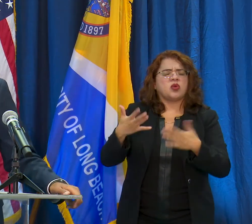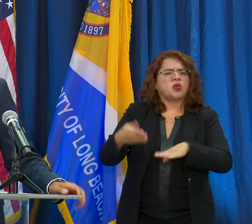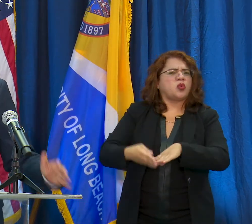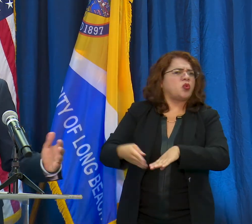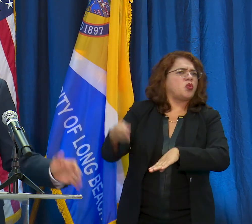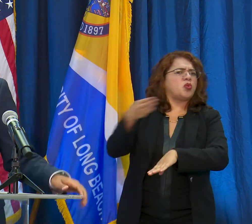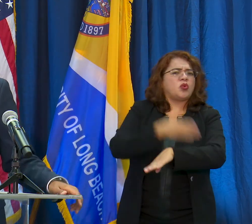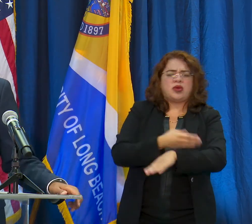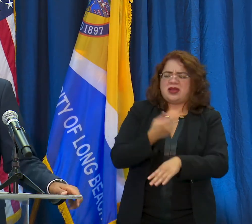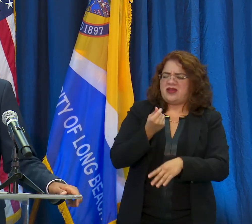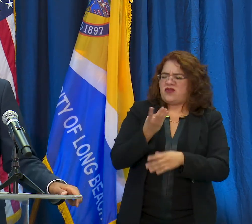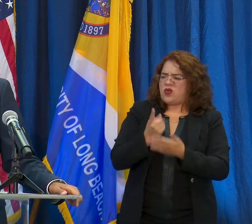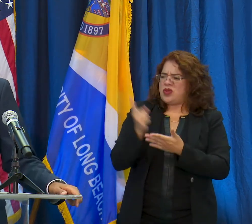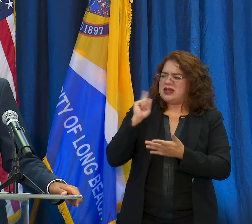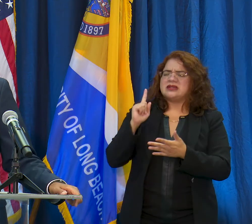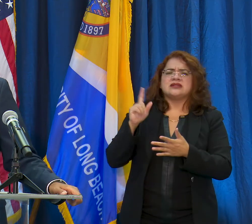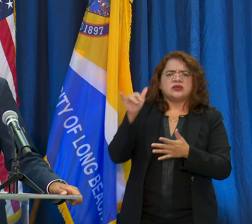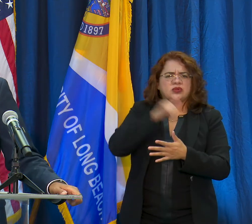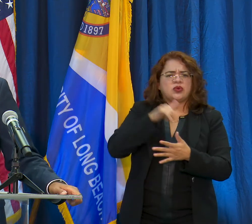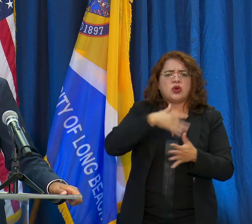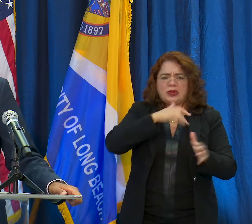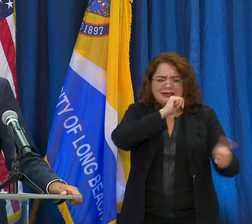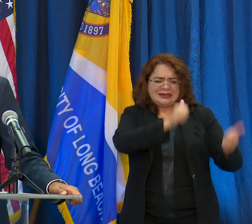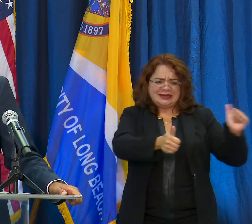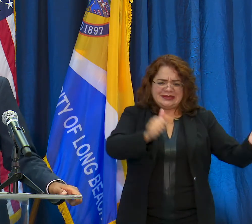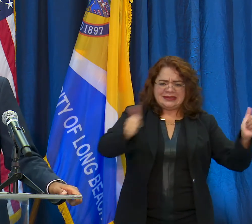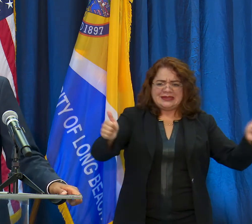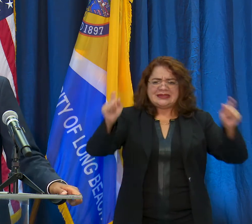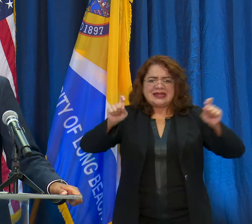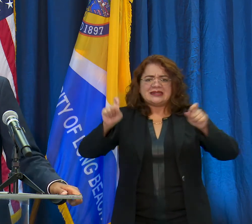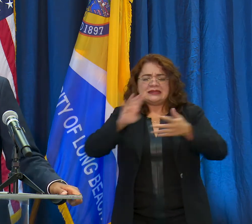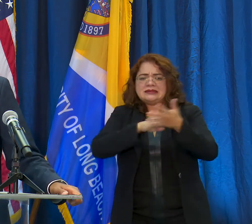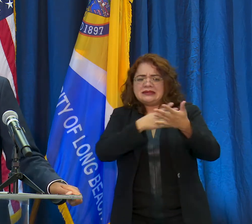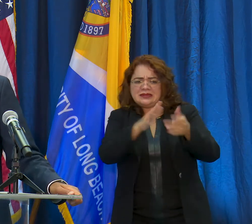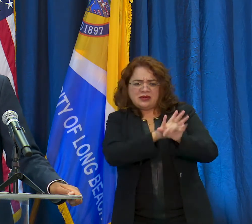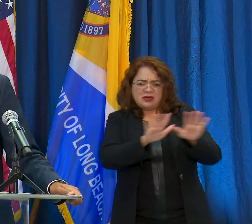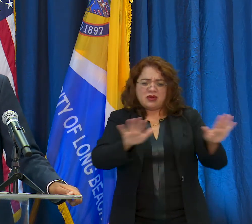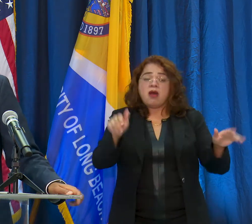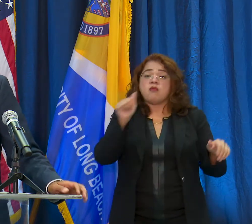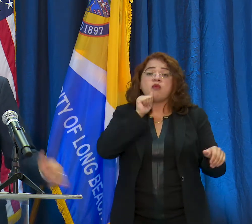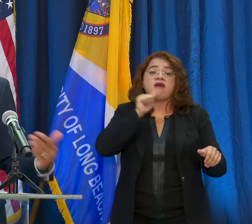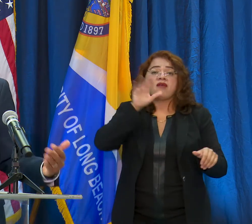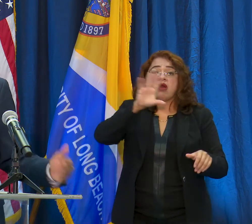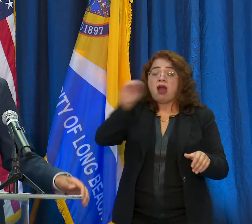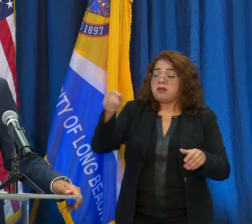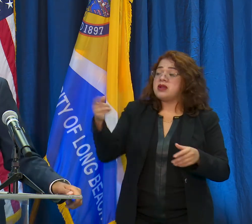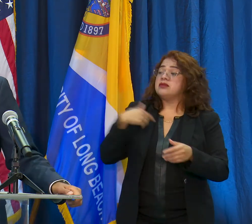crunch a few weeks ago. We've expanded testing, we have private providers coming in, and there's great work happening around